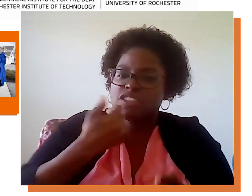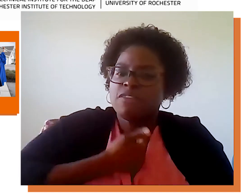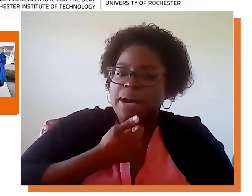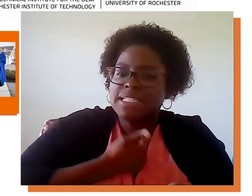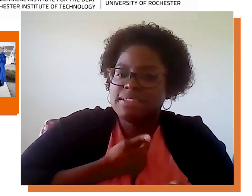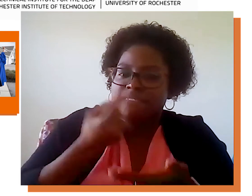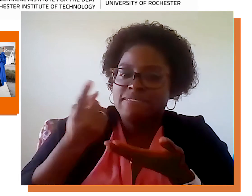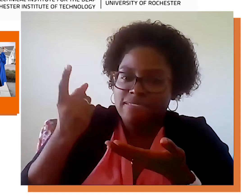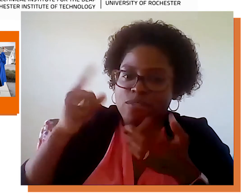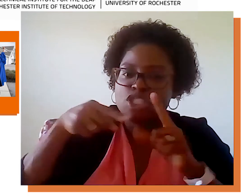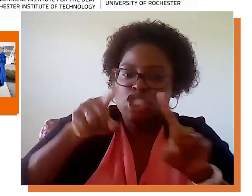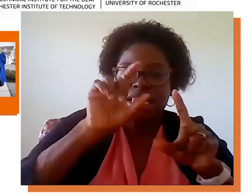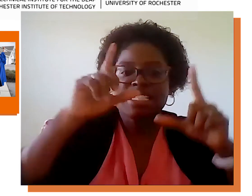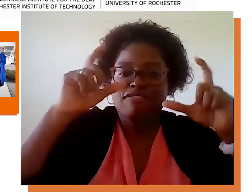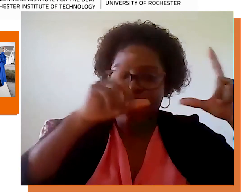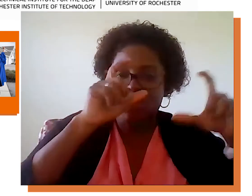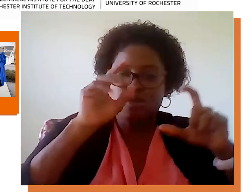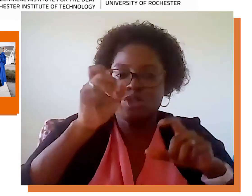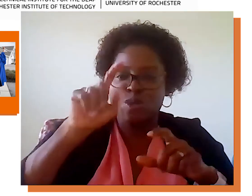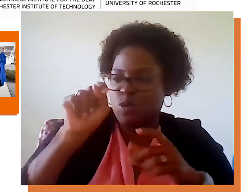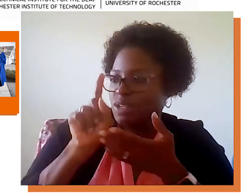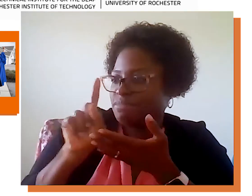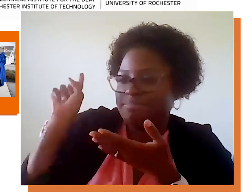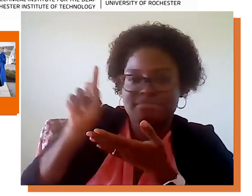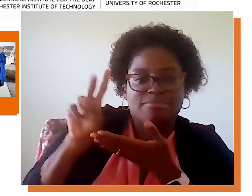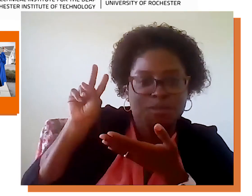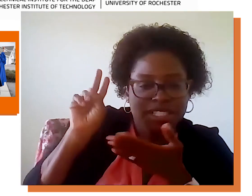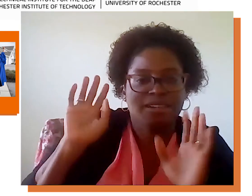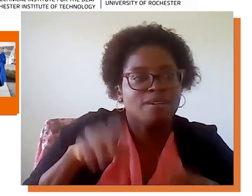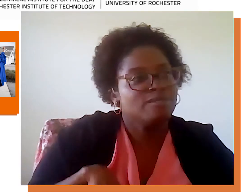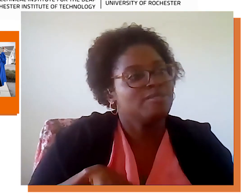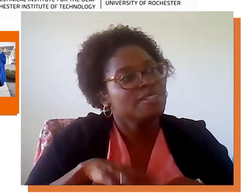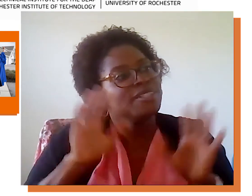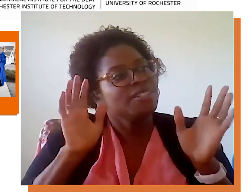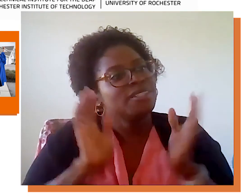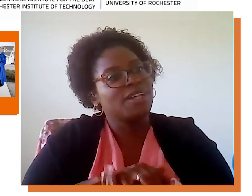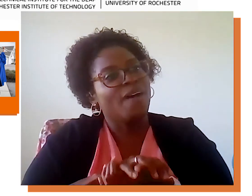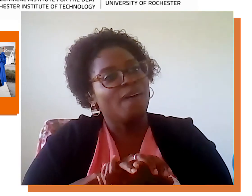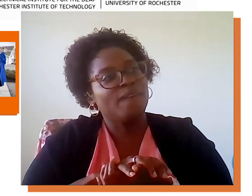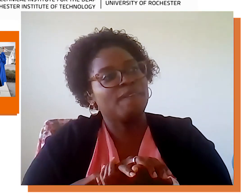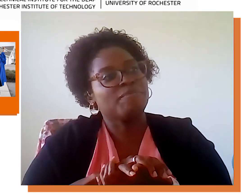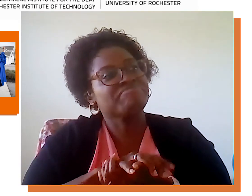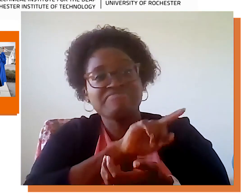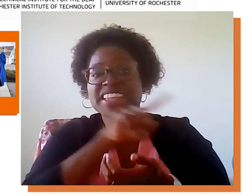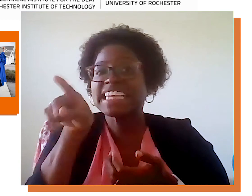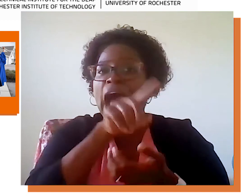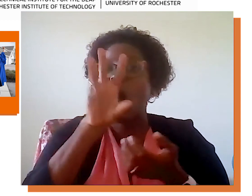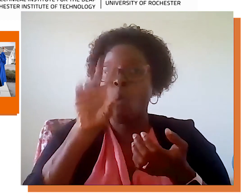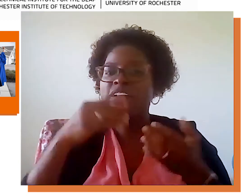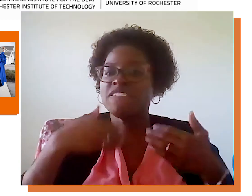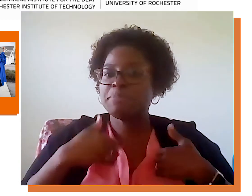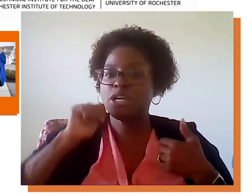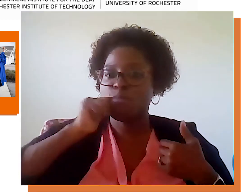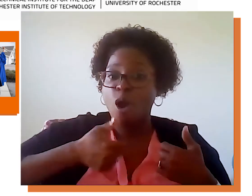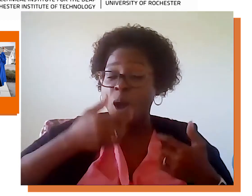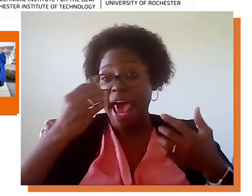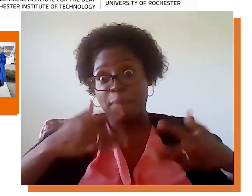I had a little early graduation for myself, taking this picture a couple weeks ago, and it was worth every second of it.